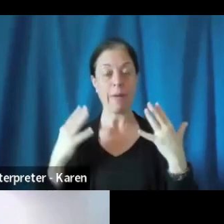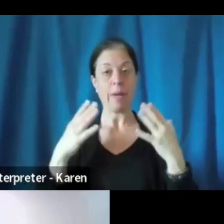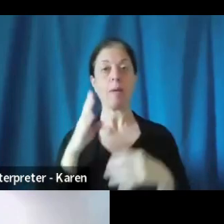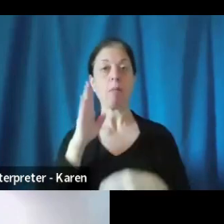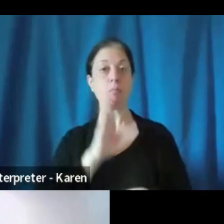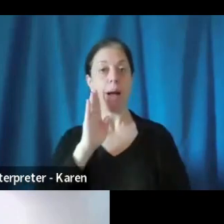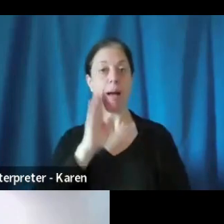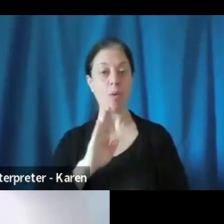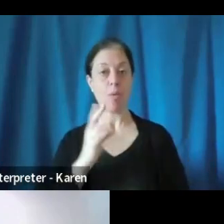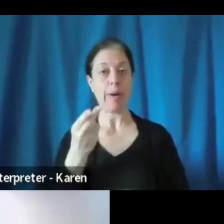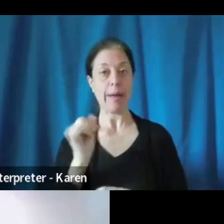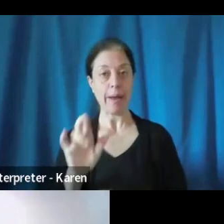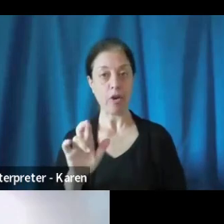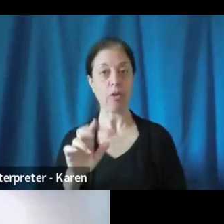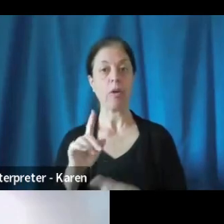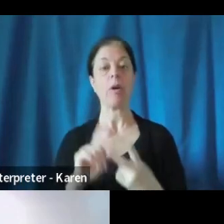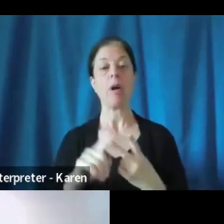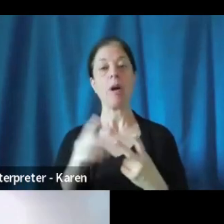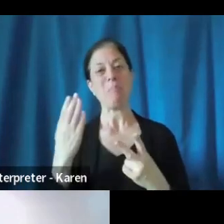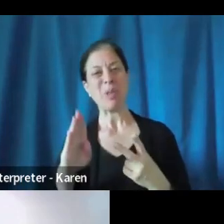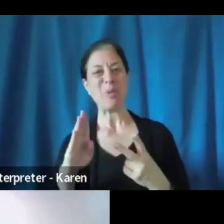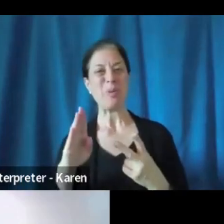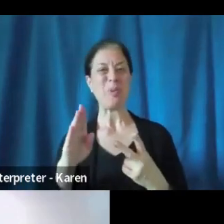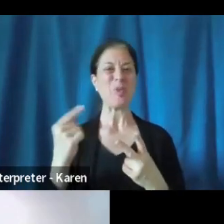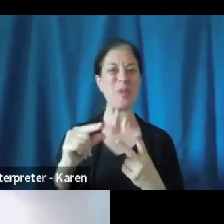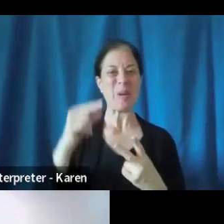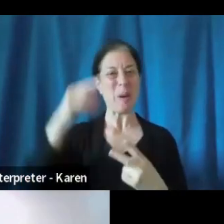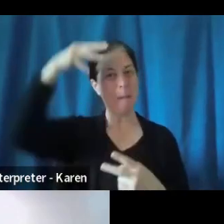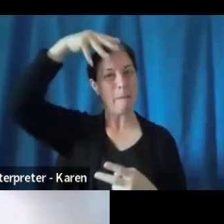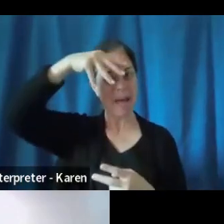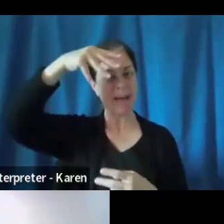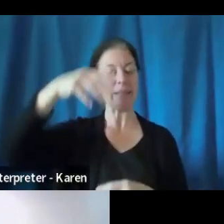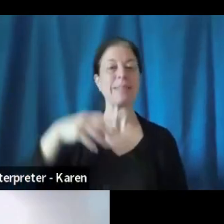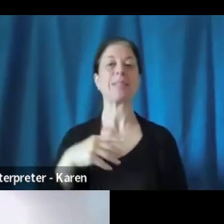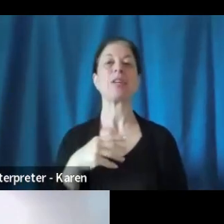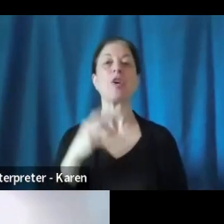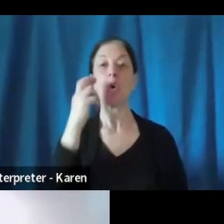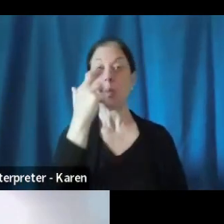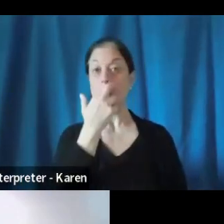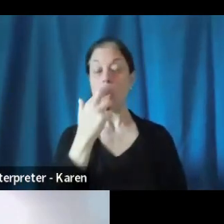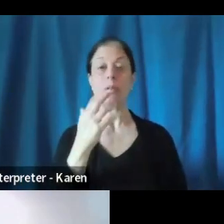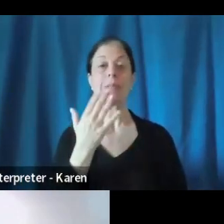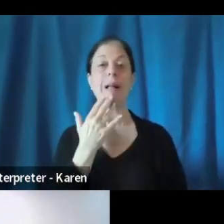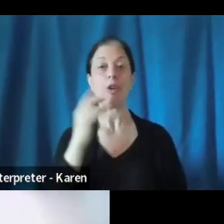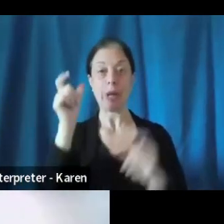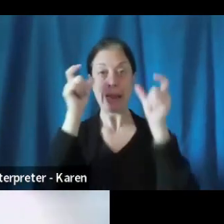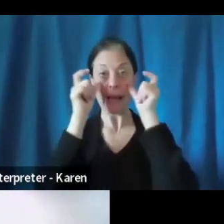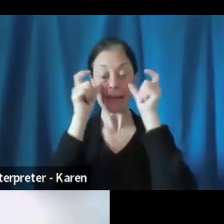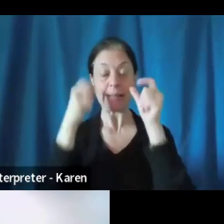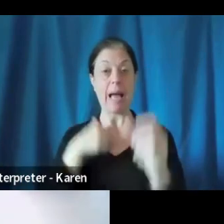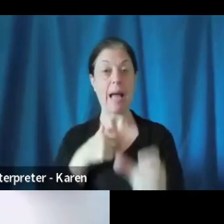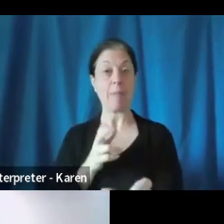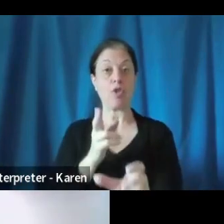woman in my mid-30s, with shoulder length wavy brown hair, blue-green bangs